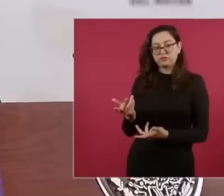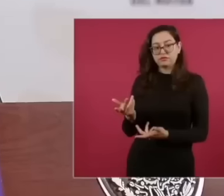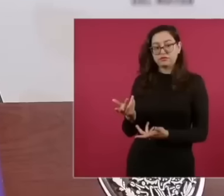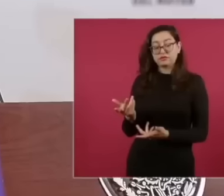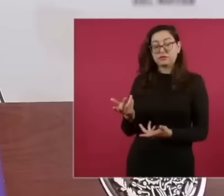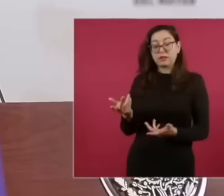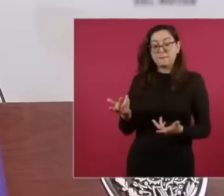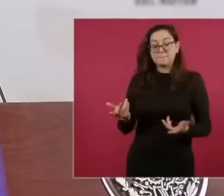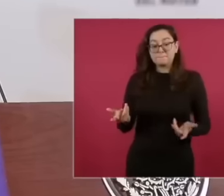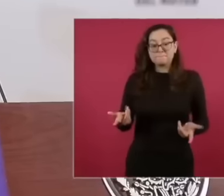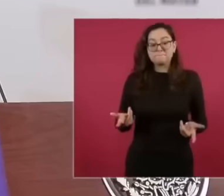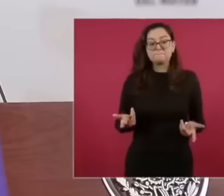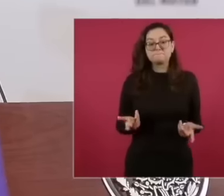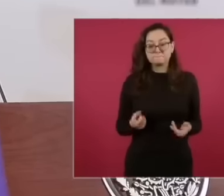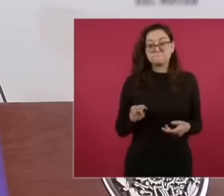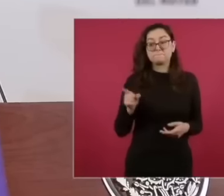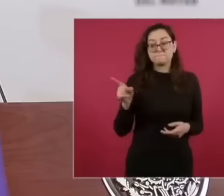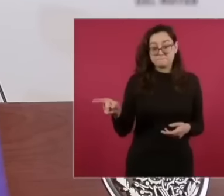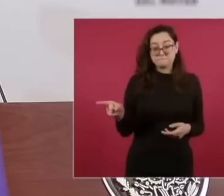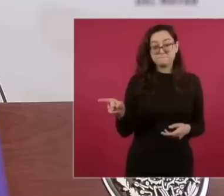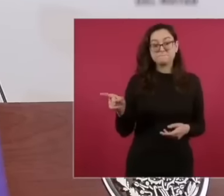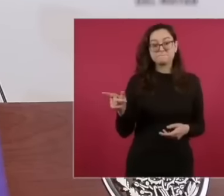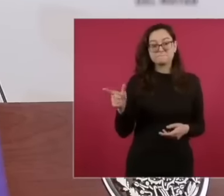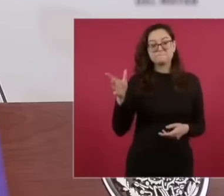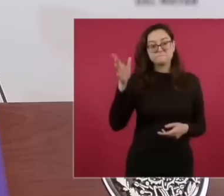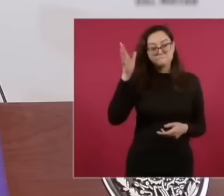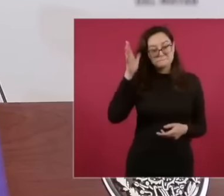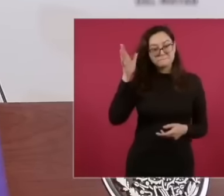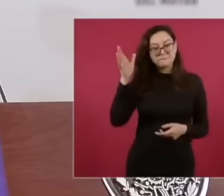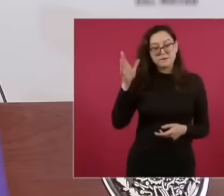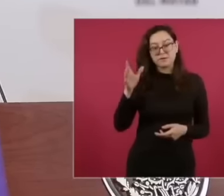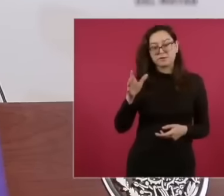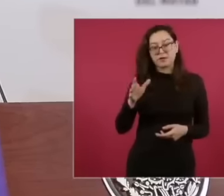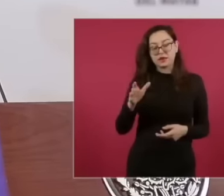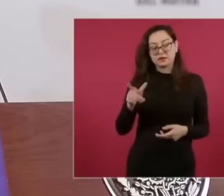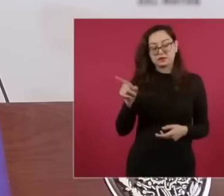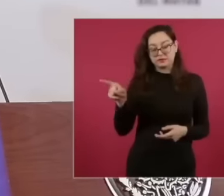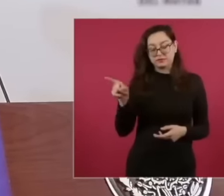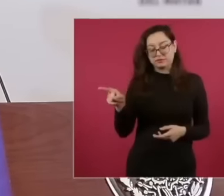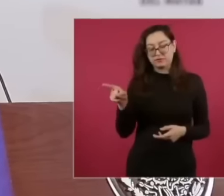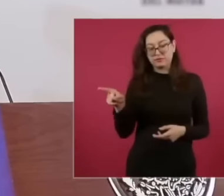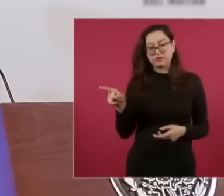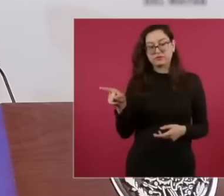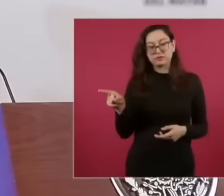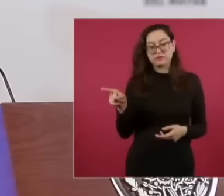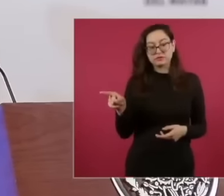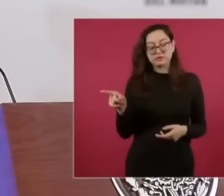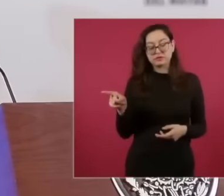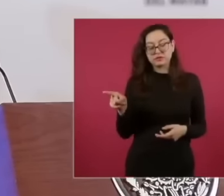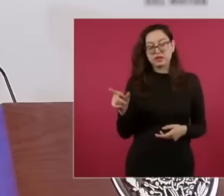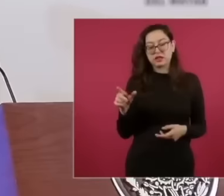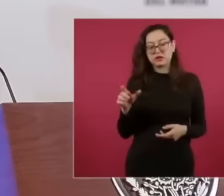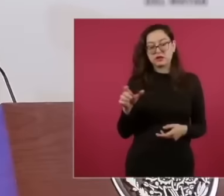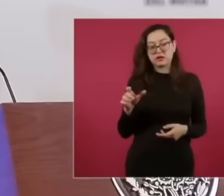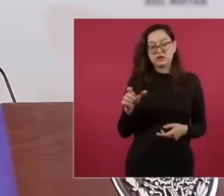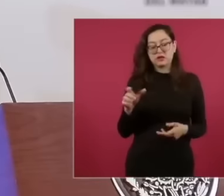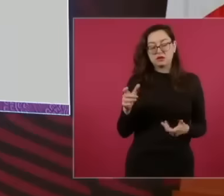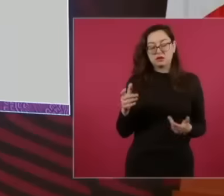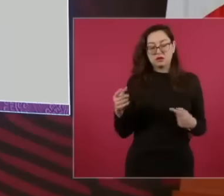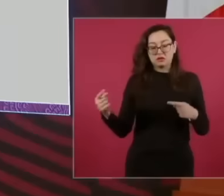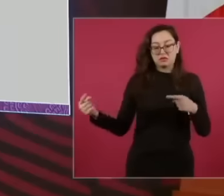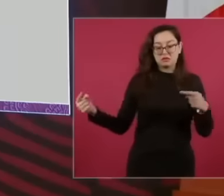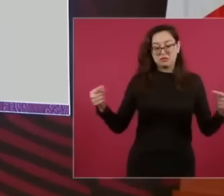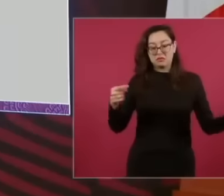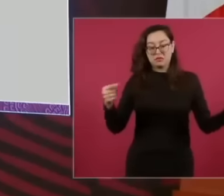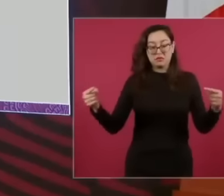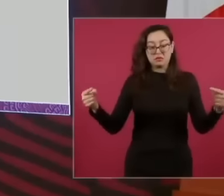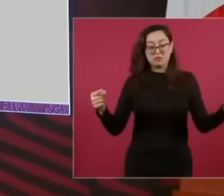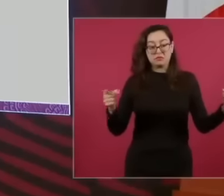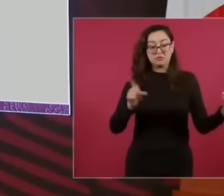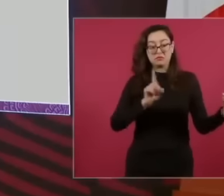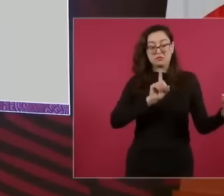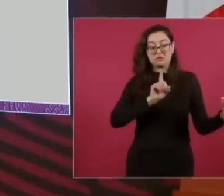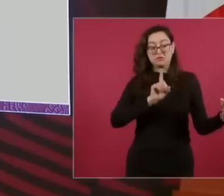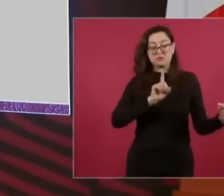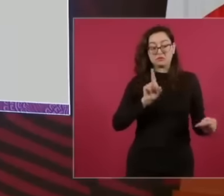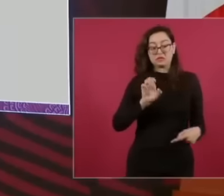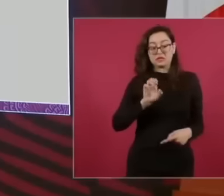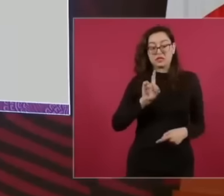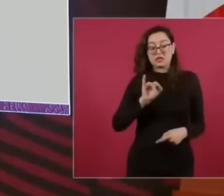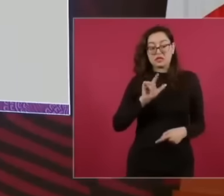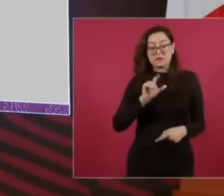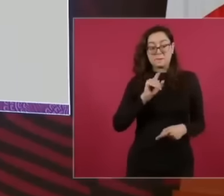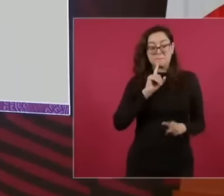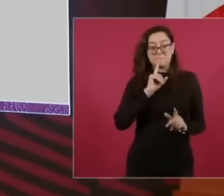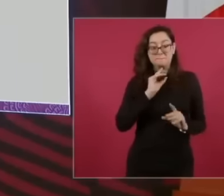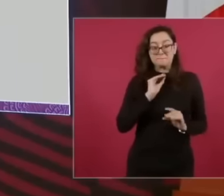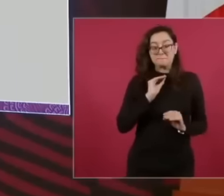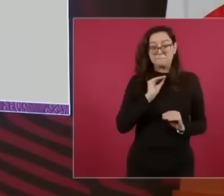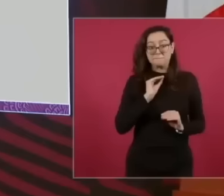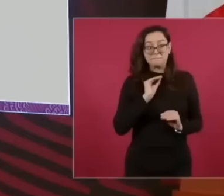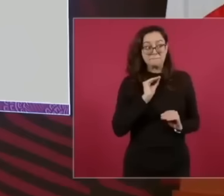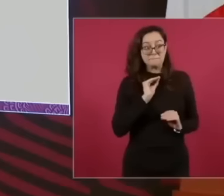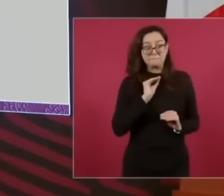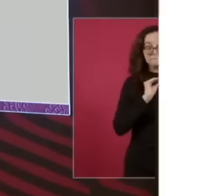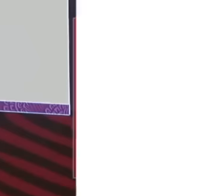candidates, the one who looked the least, it is said that